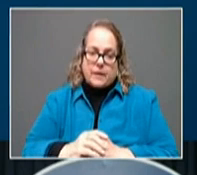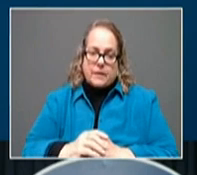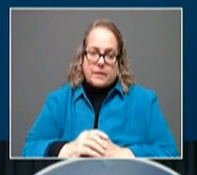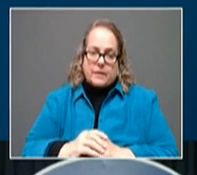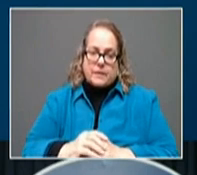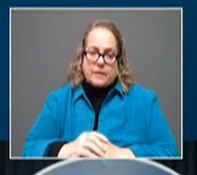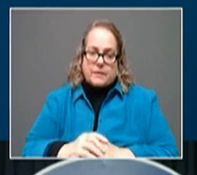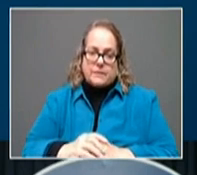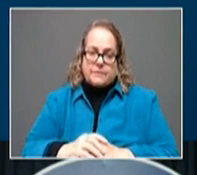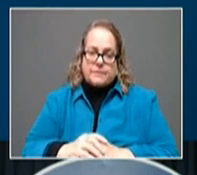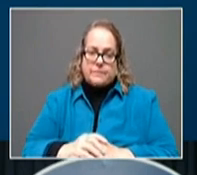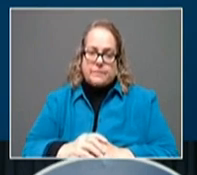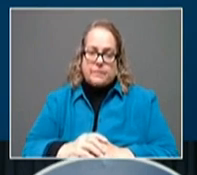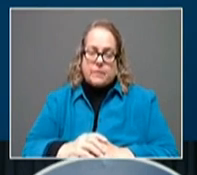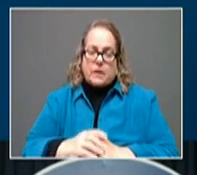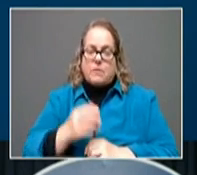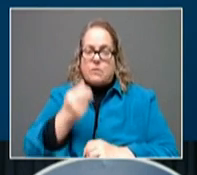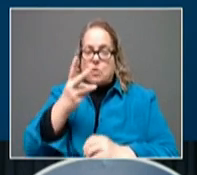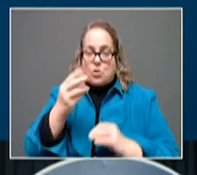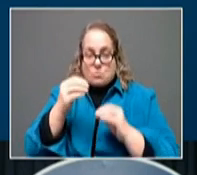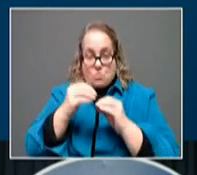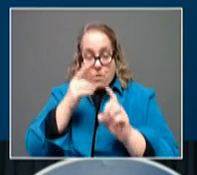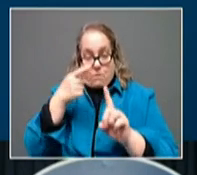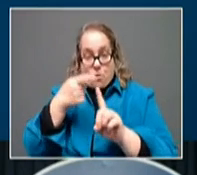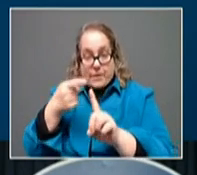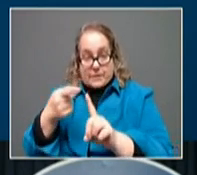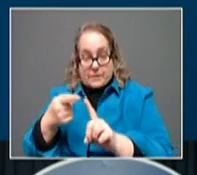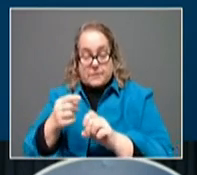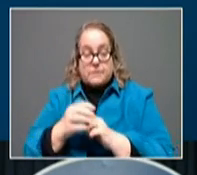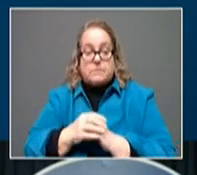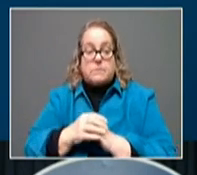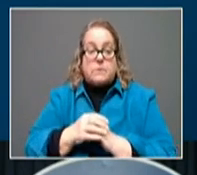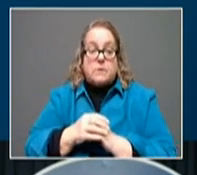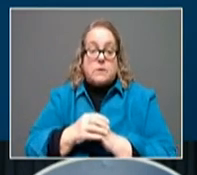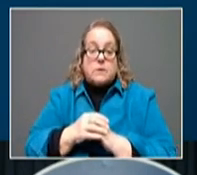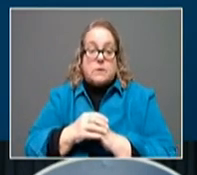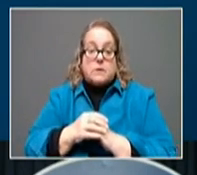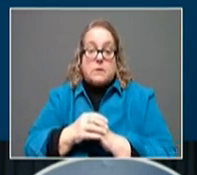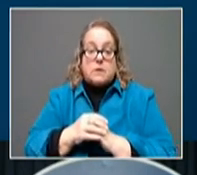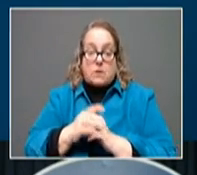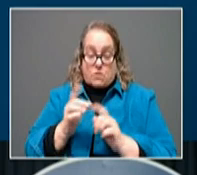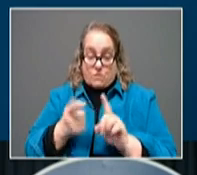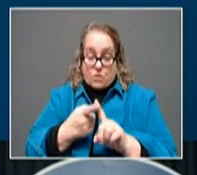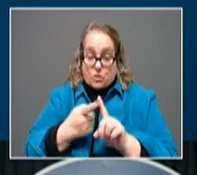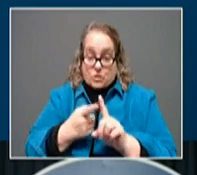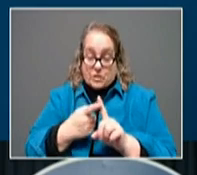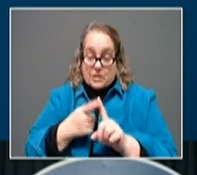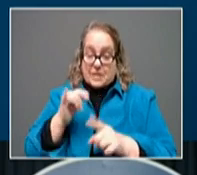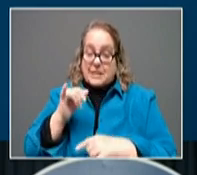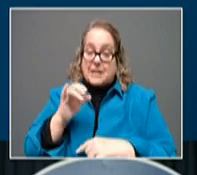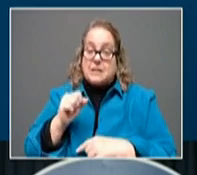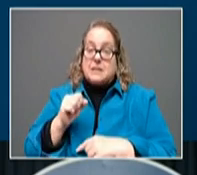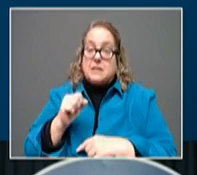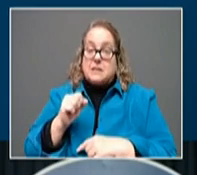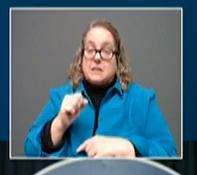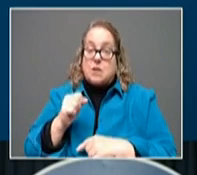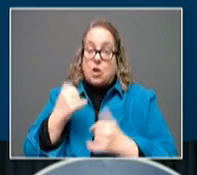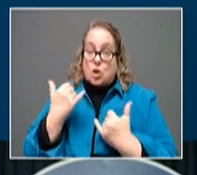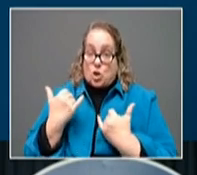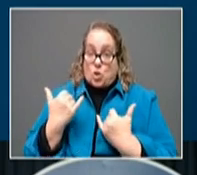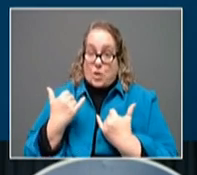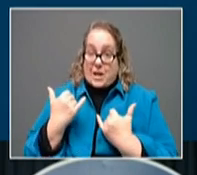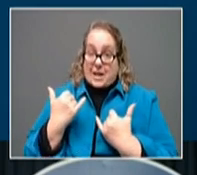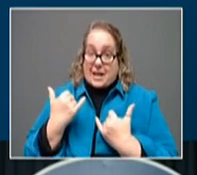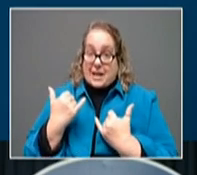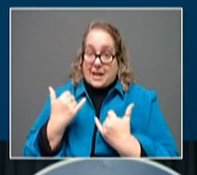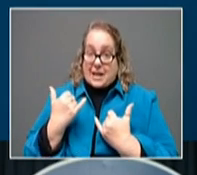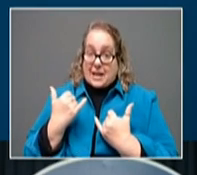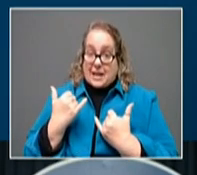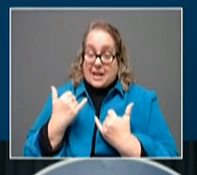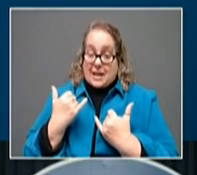couple more points on this. The first is currently in, the budgeting process